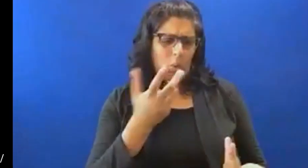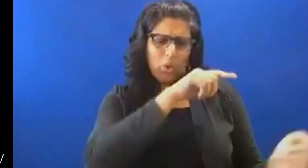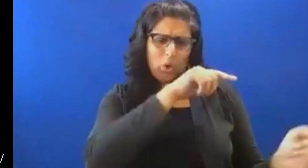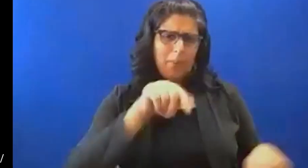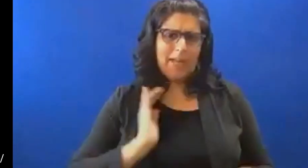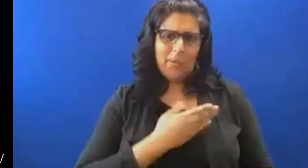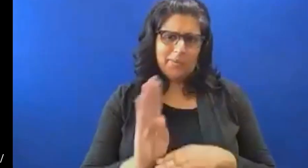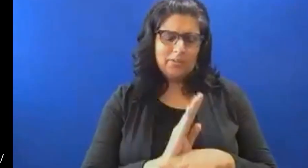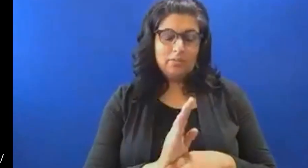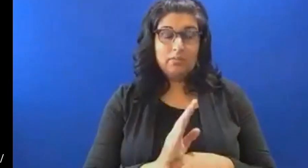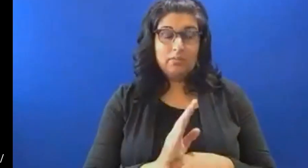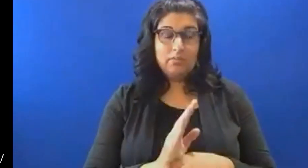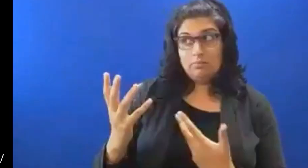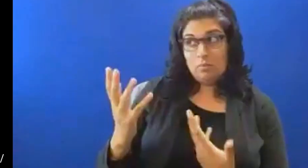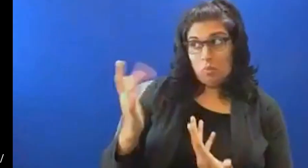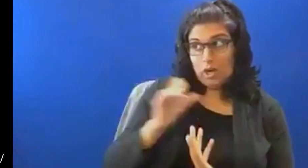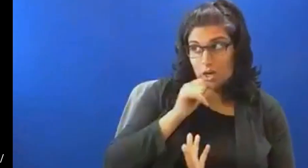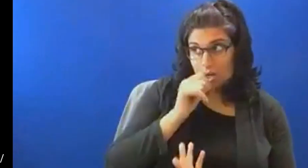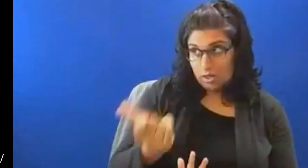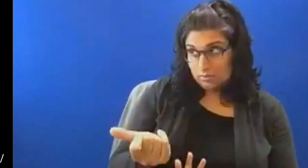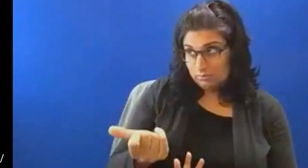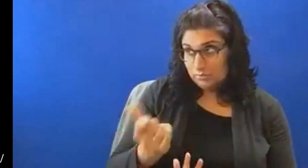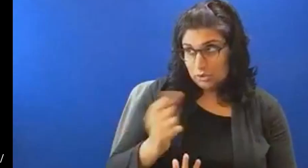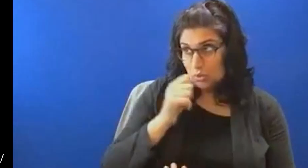Well, why not? Because you didn't make your business accessible.